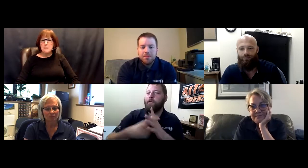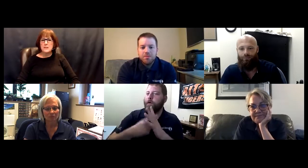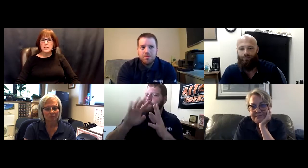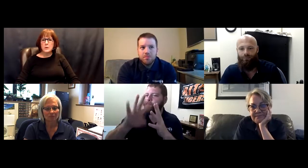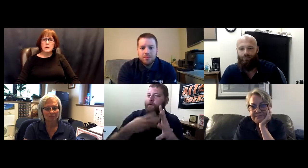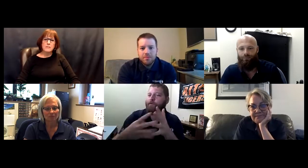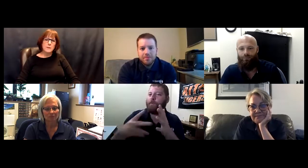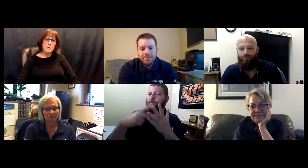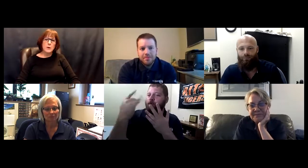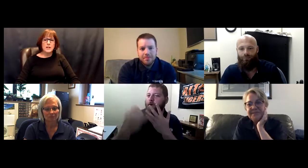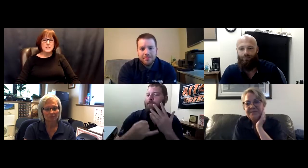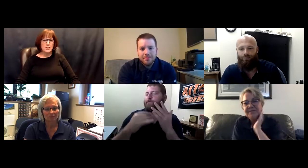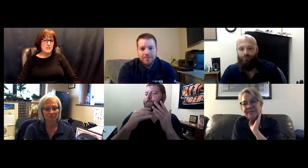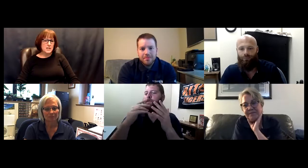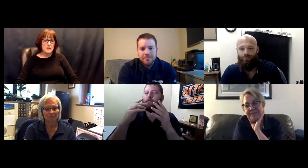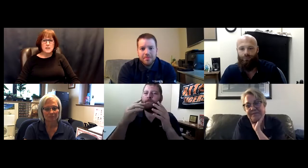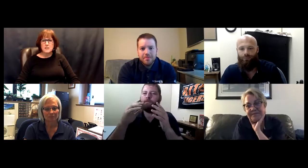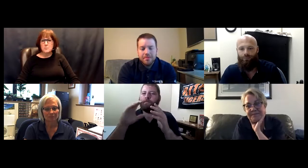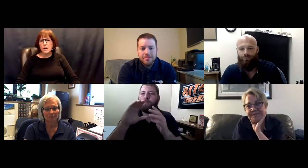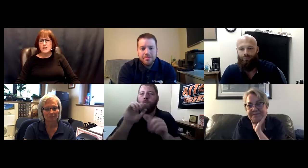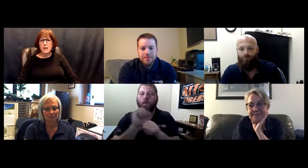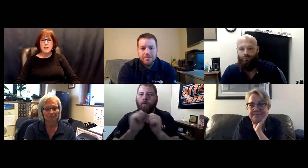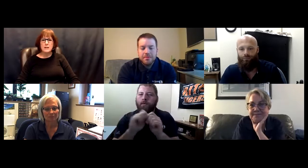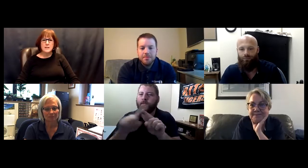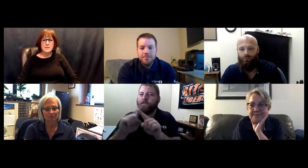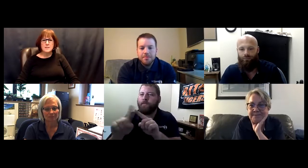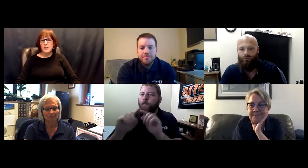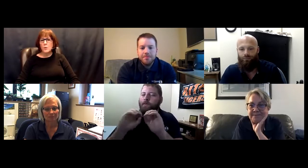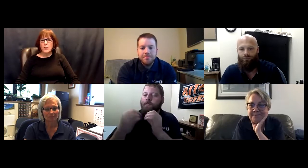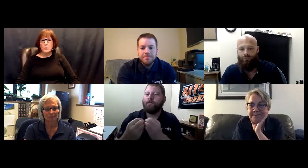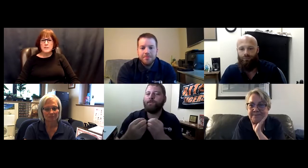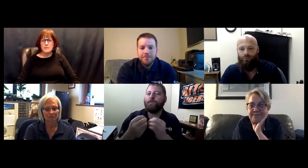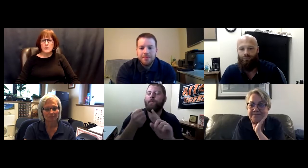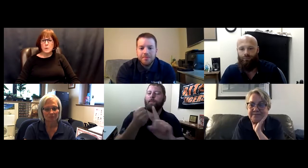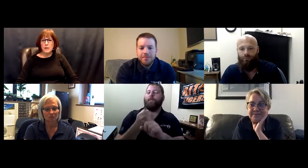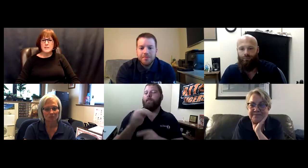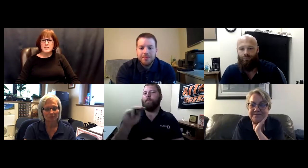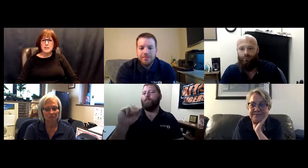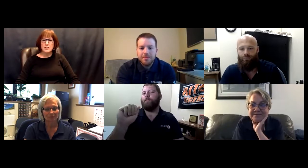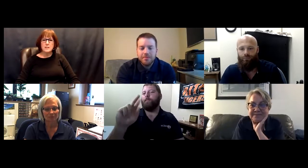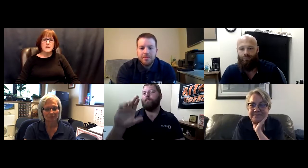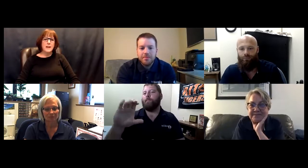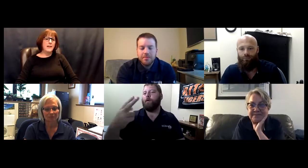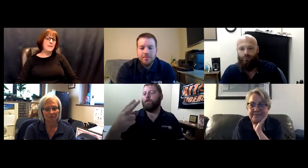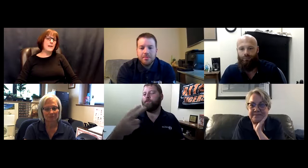January and February started scheduling some projects and working with different organizations and then